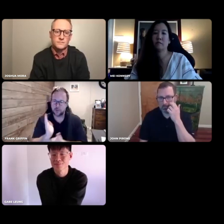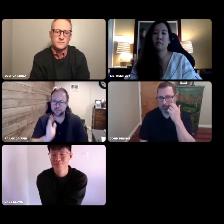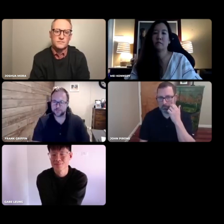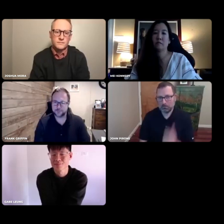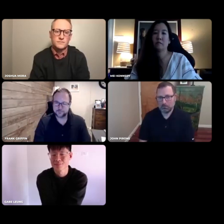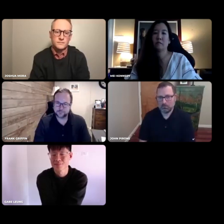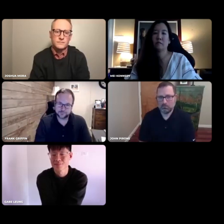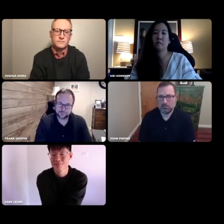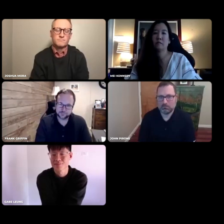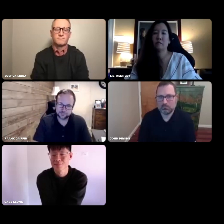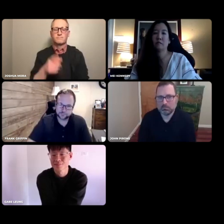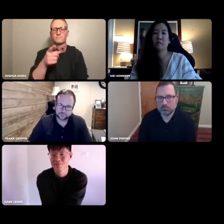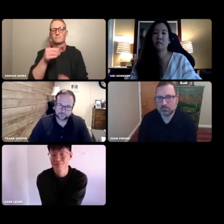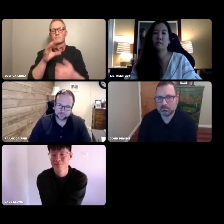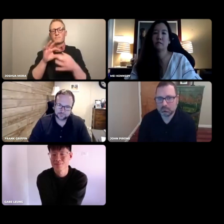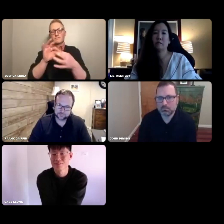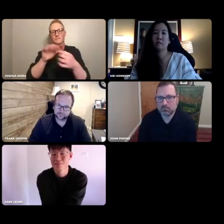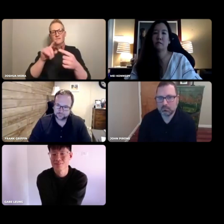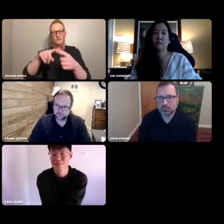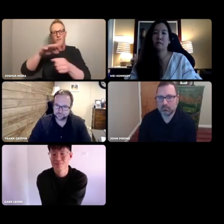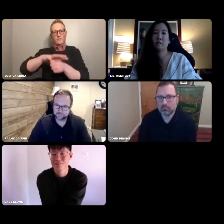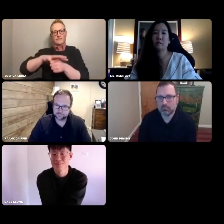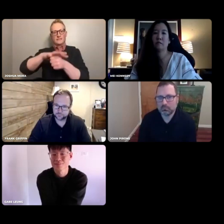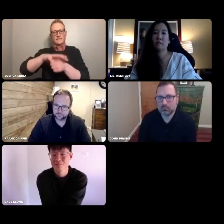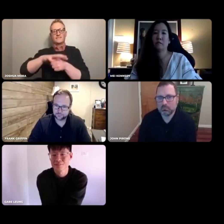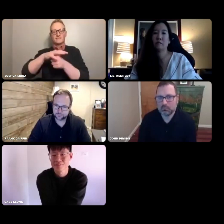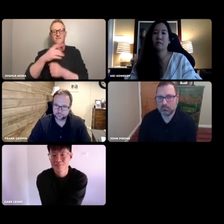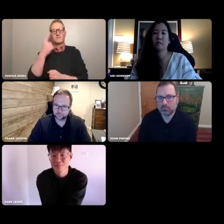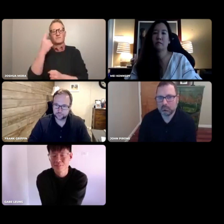Work it out in 2, 3 weeks at a time.